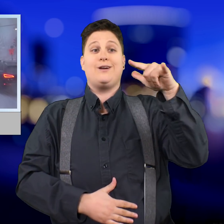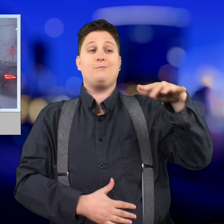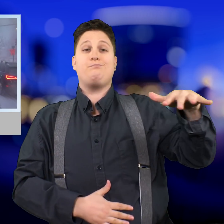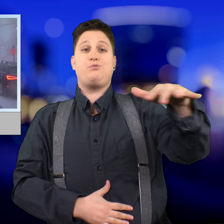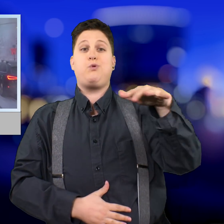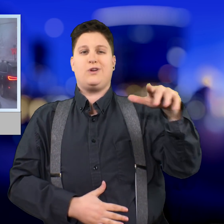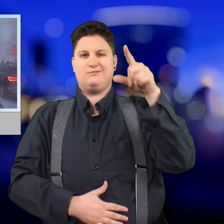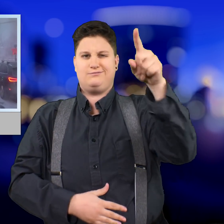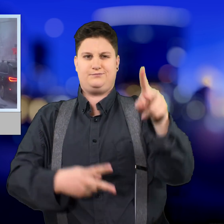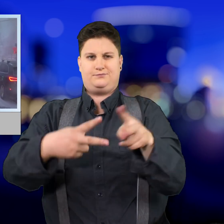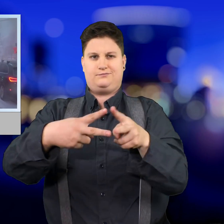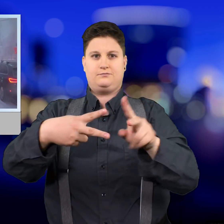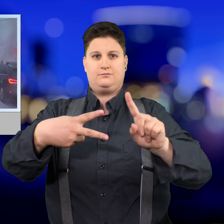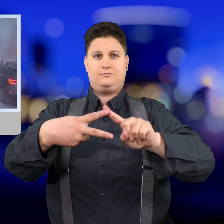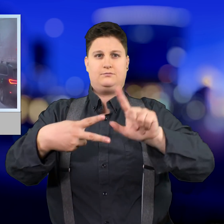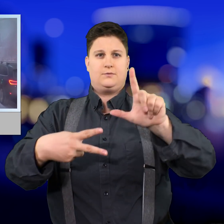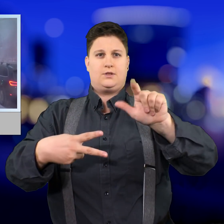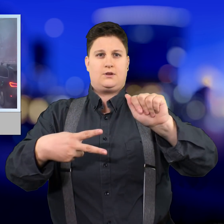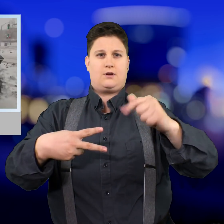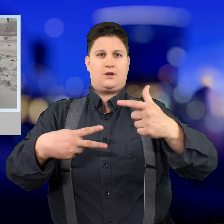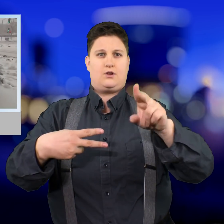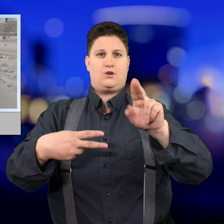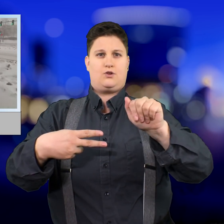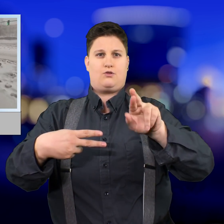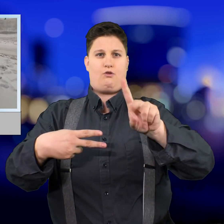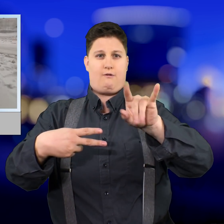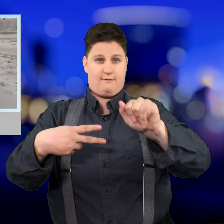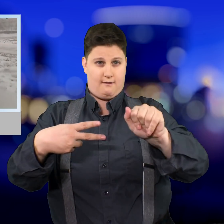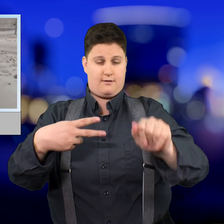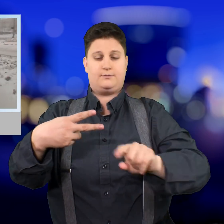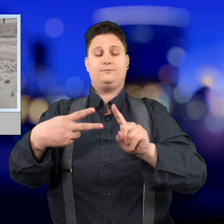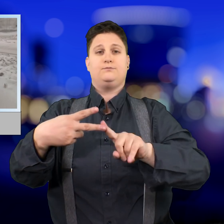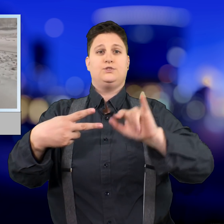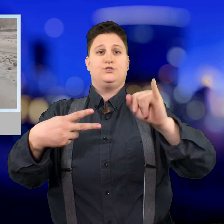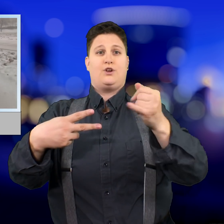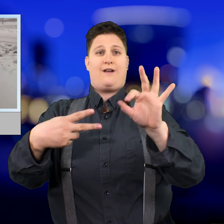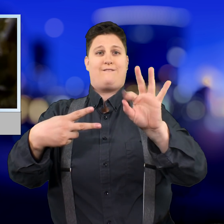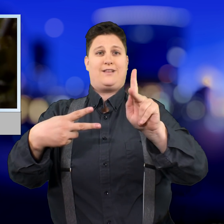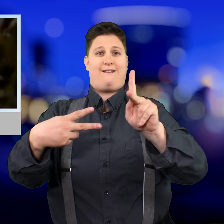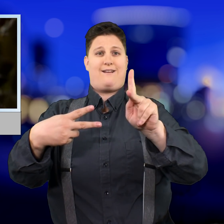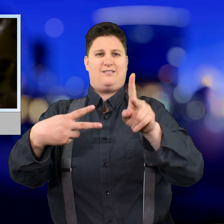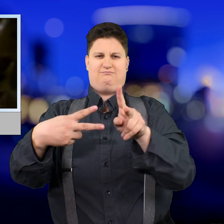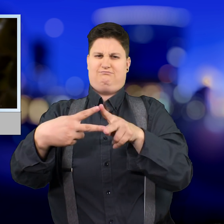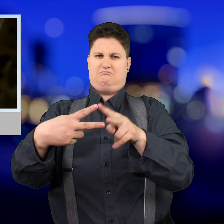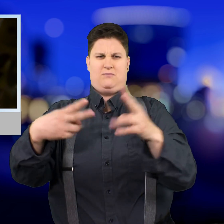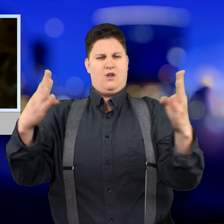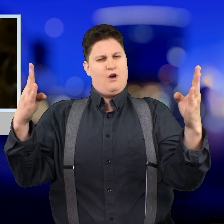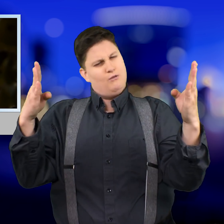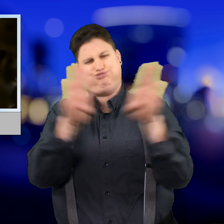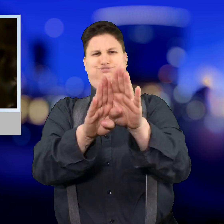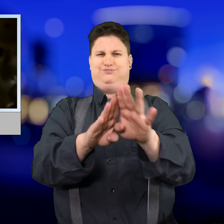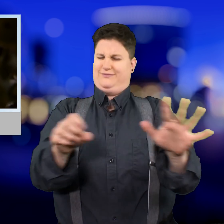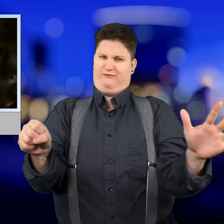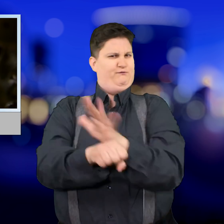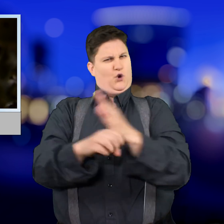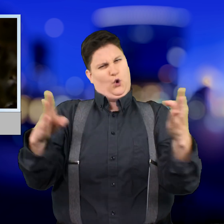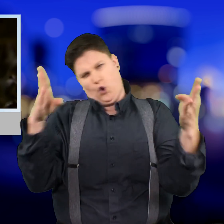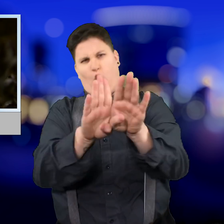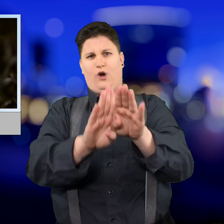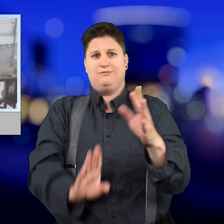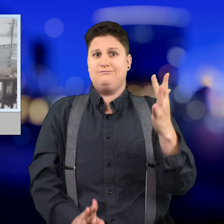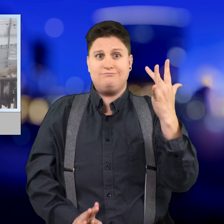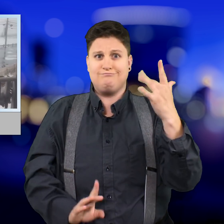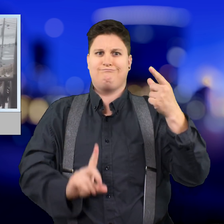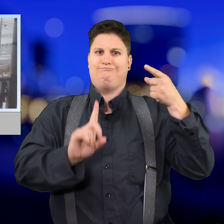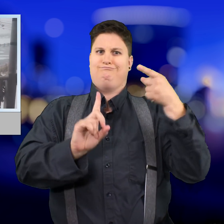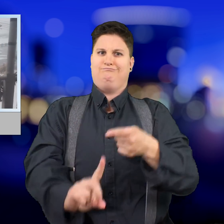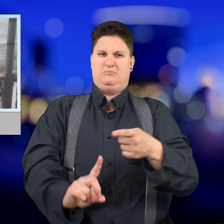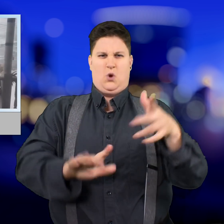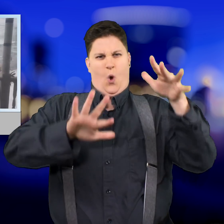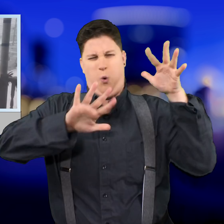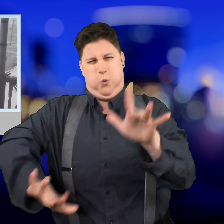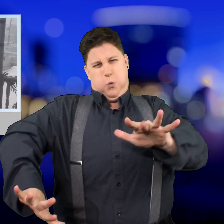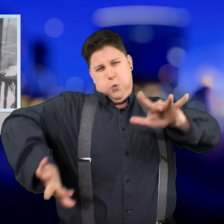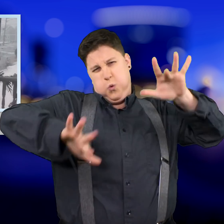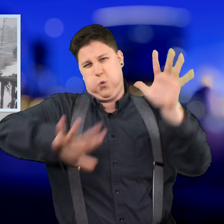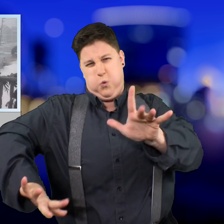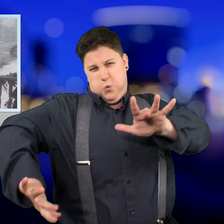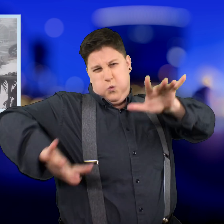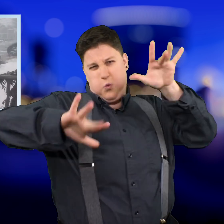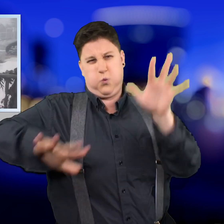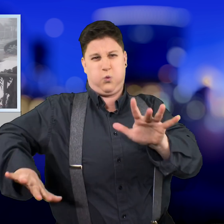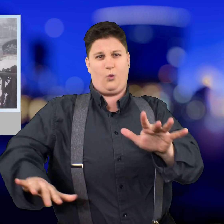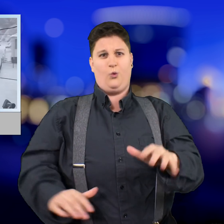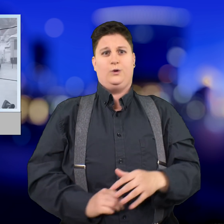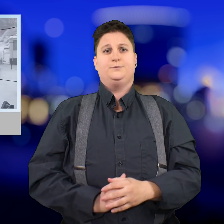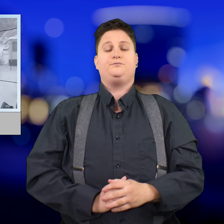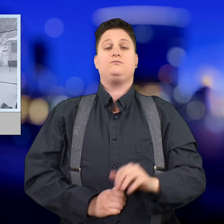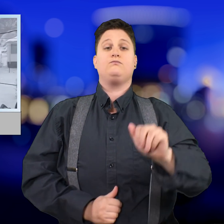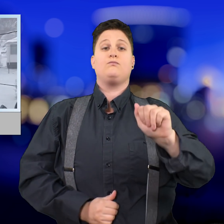LaGuardia and JFK airports are close entirely because of heavy snow.